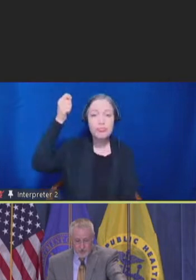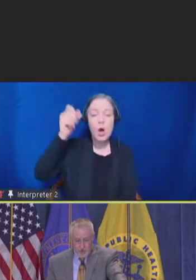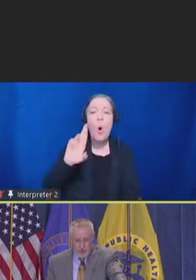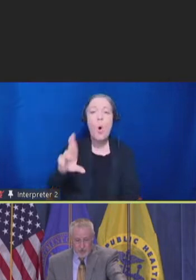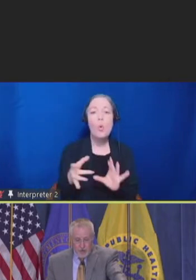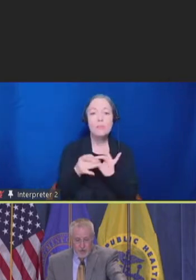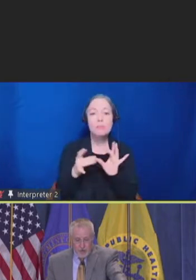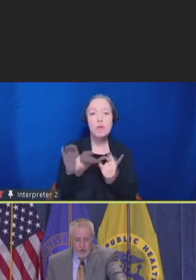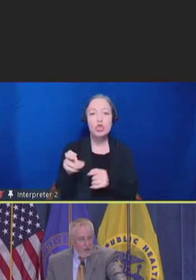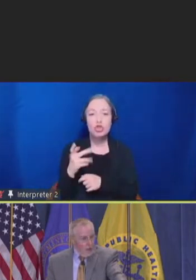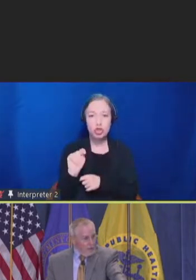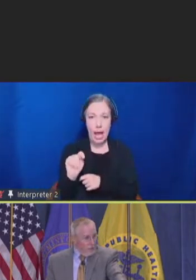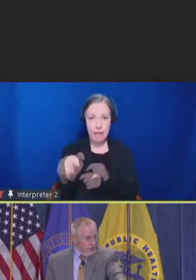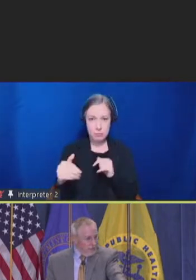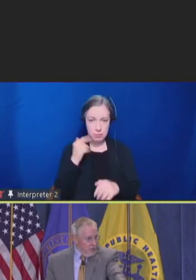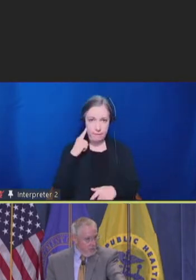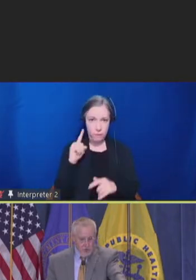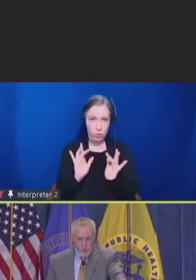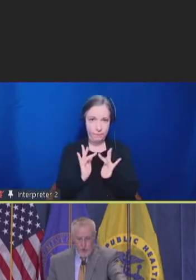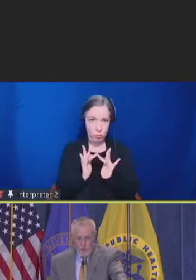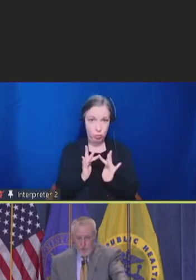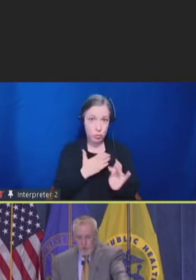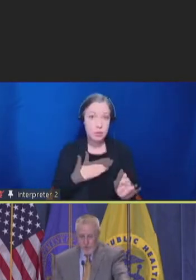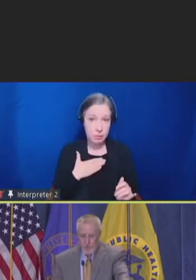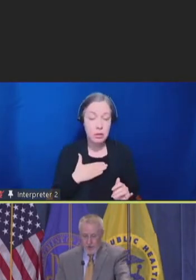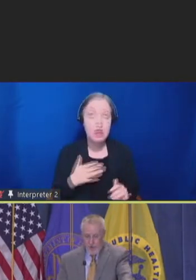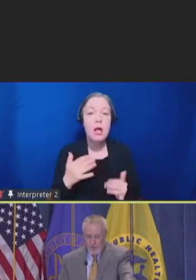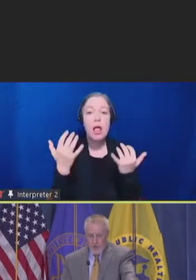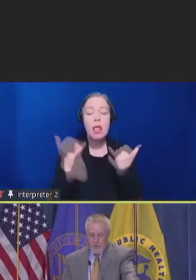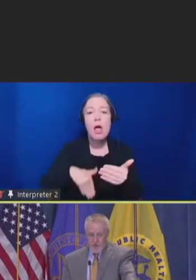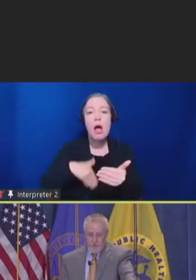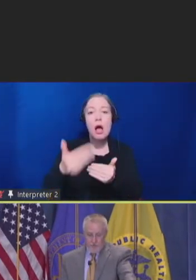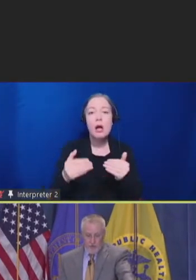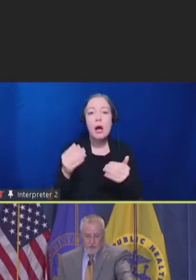Now, I'd like to move to approval of our meeting minutes.